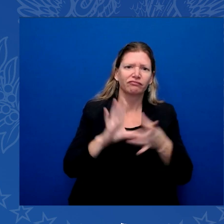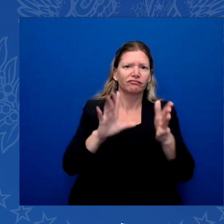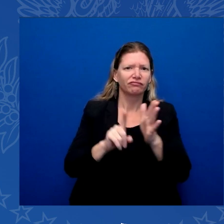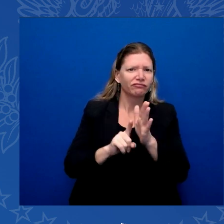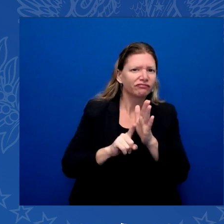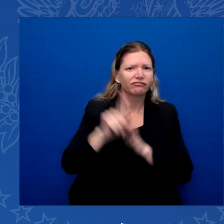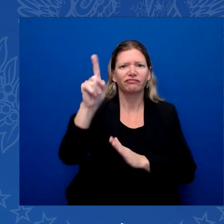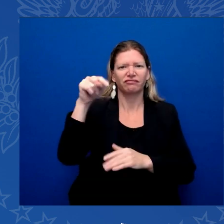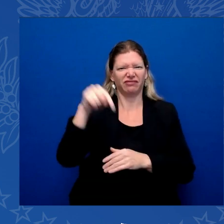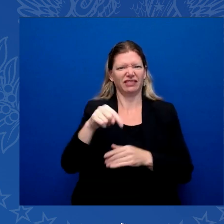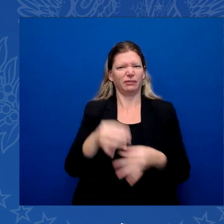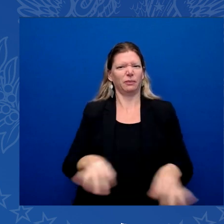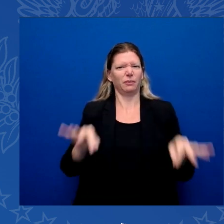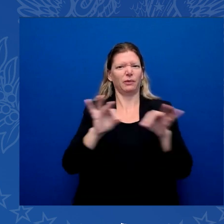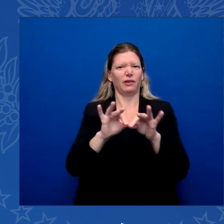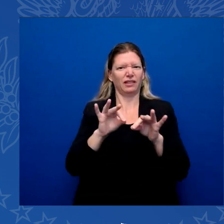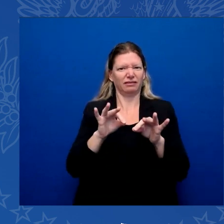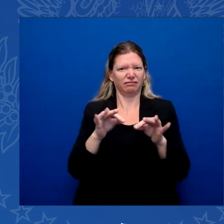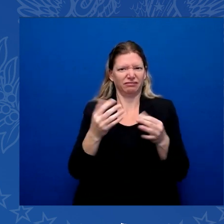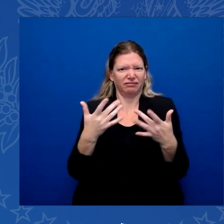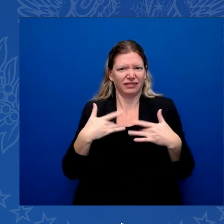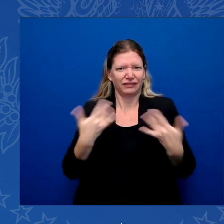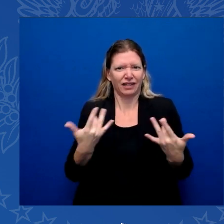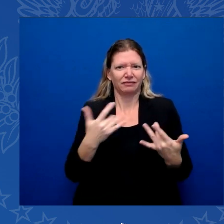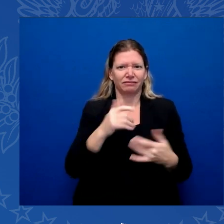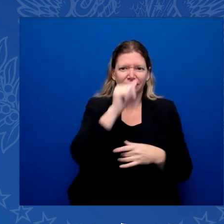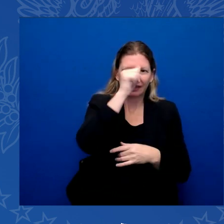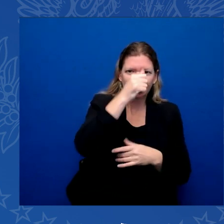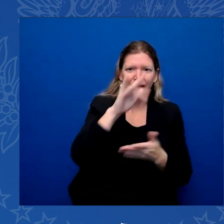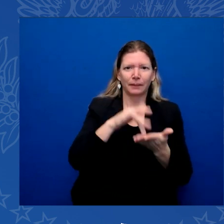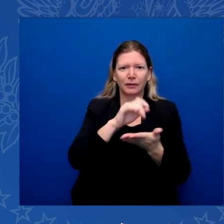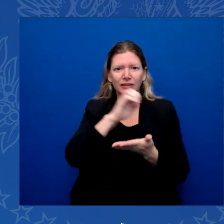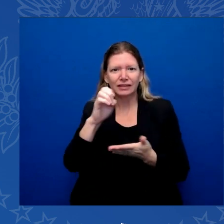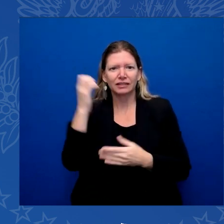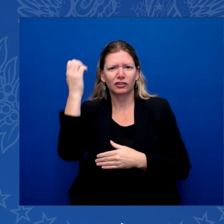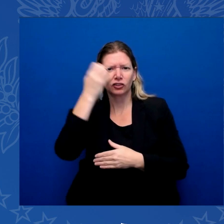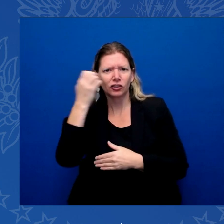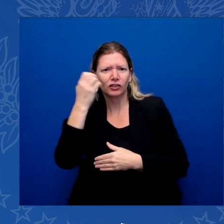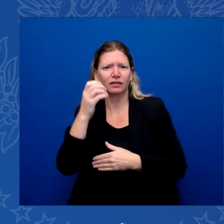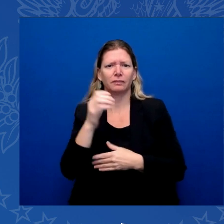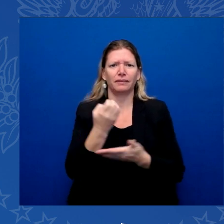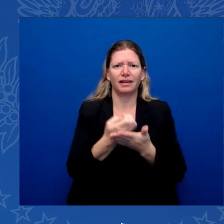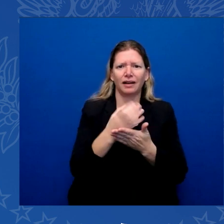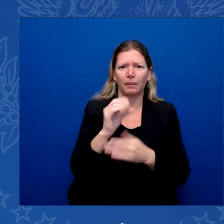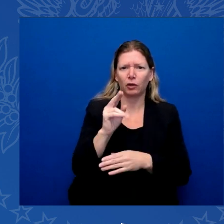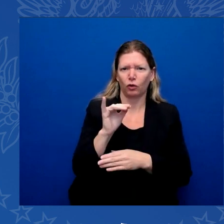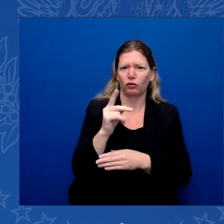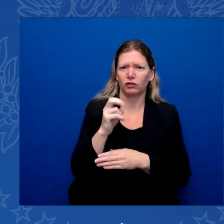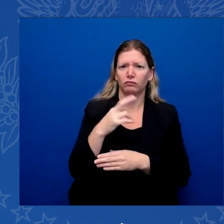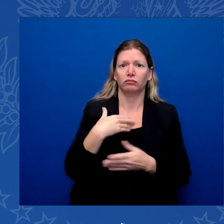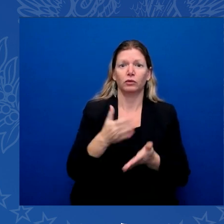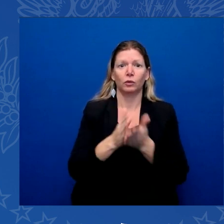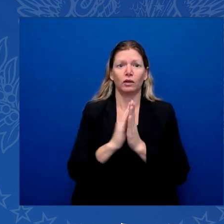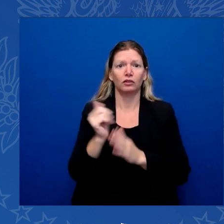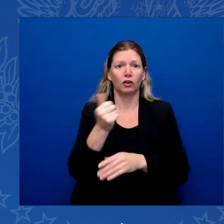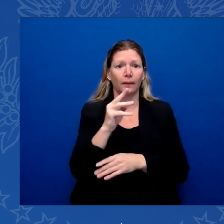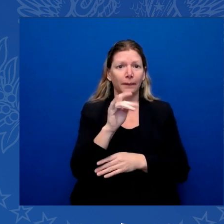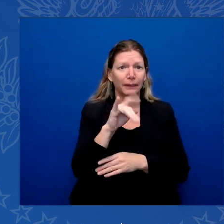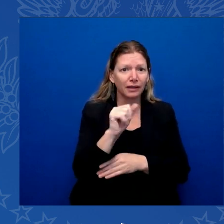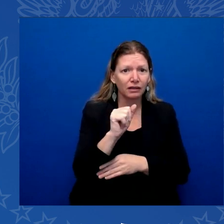I would request all media and officials to remain seated and standing in their places while the leaders depart. The President: Could I -- excuse me for interrupting,